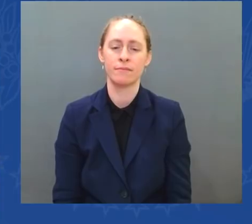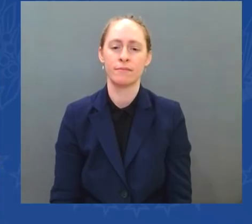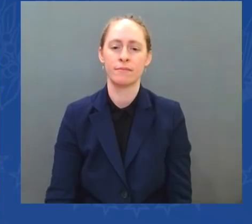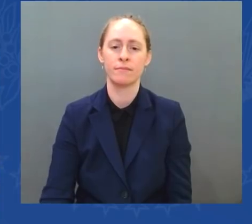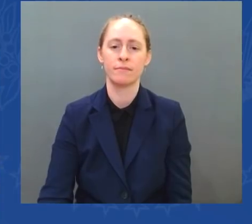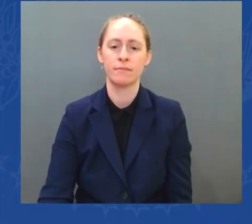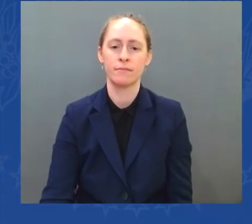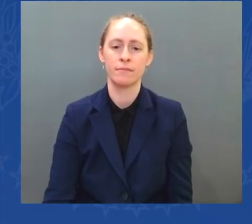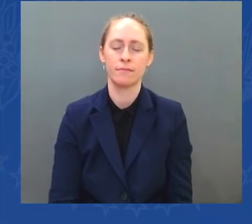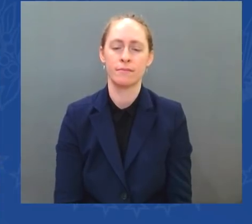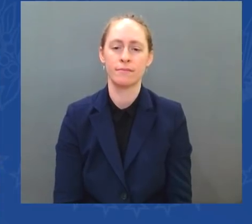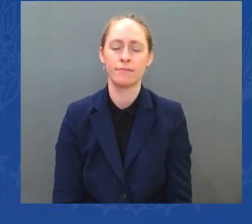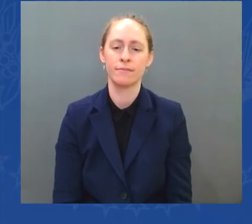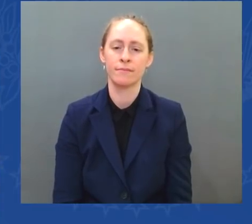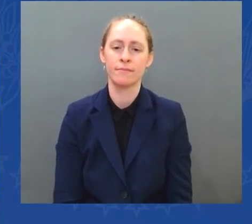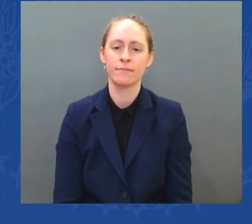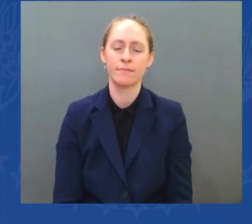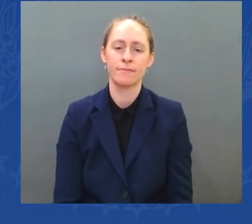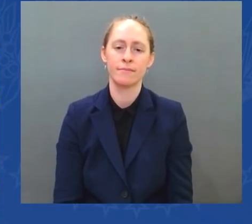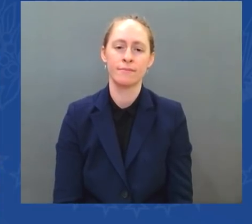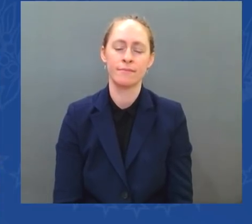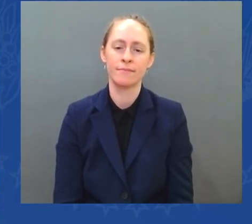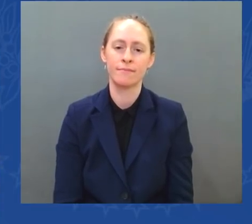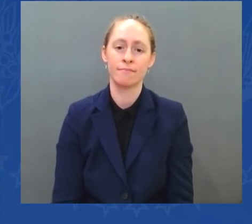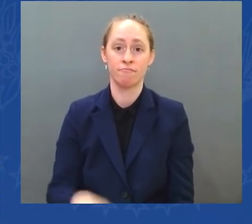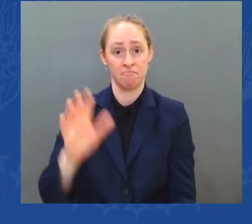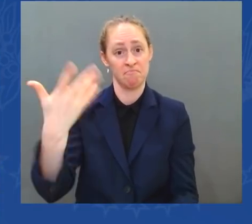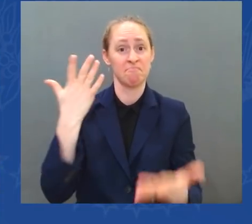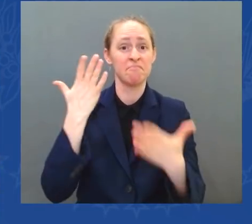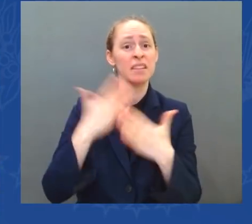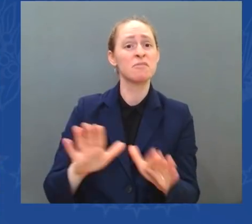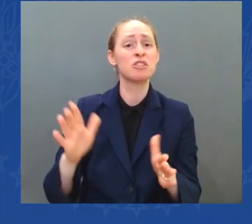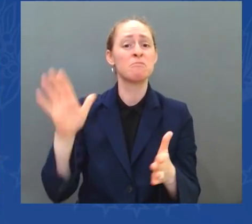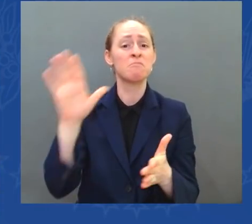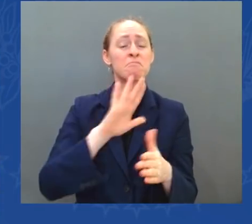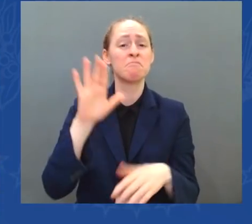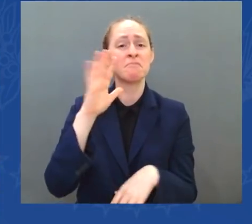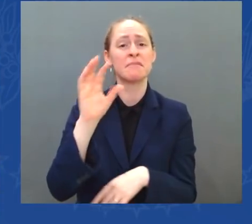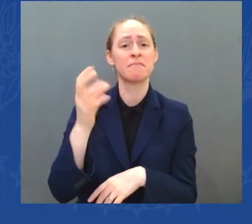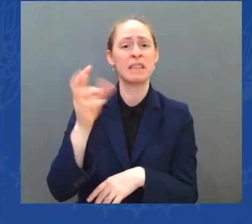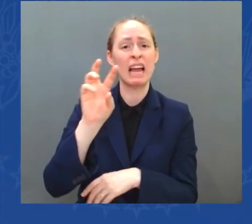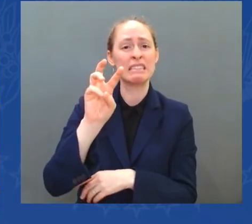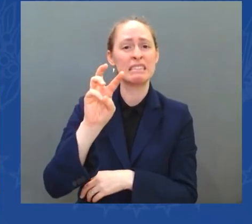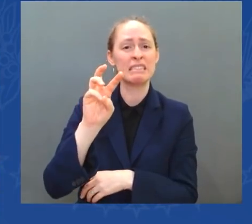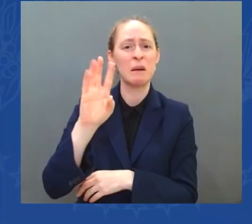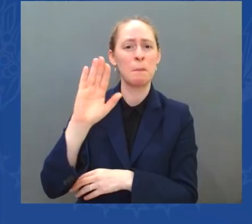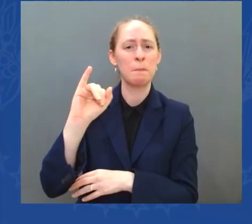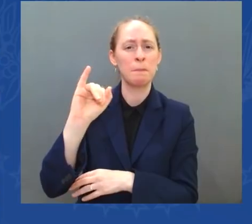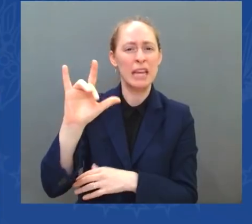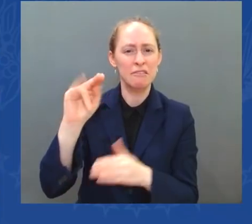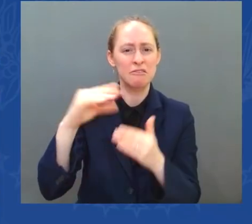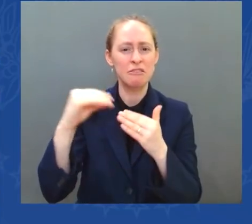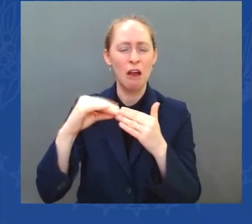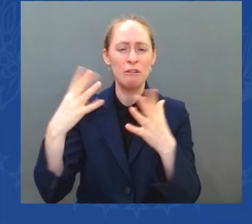from decks of aircraft carriers to so much more. And it's supposed to buy American businesses,